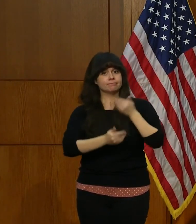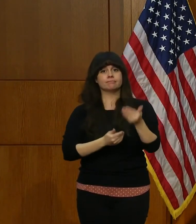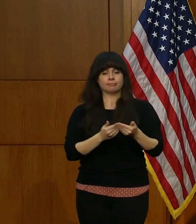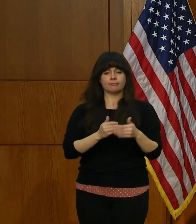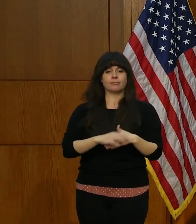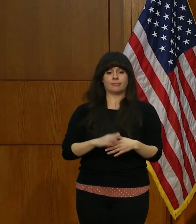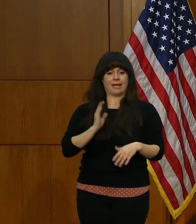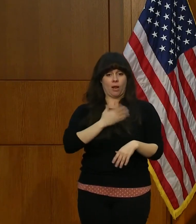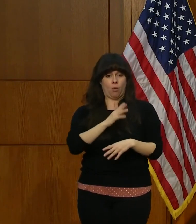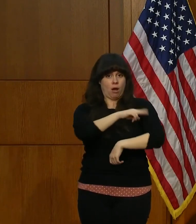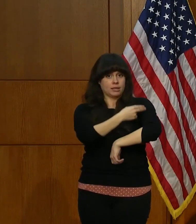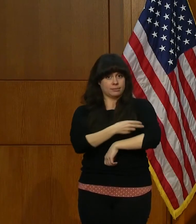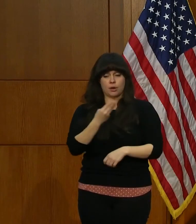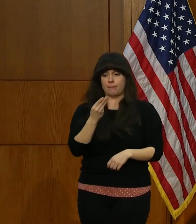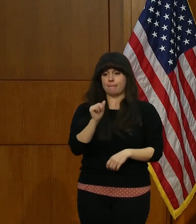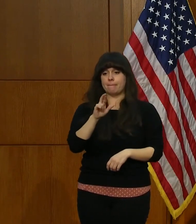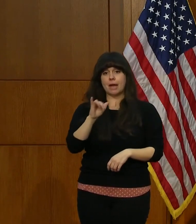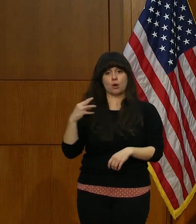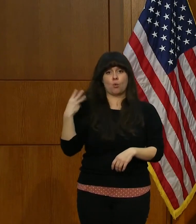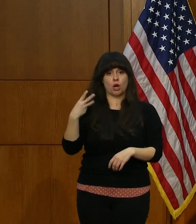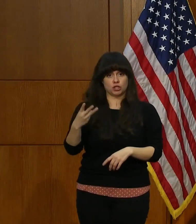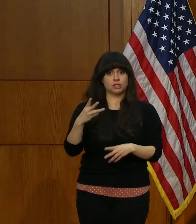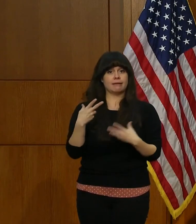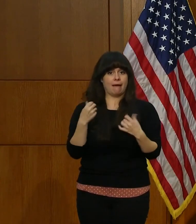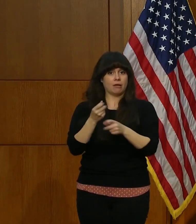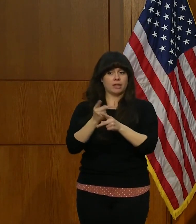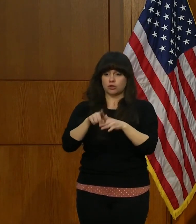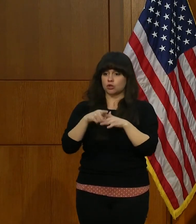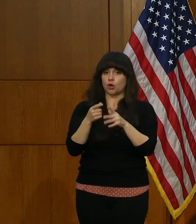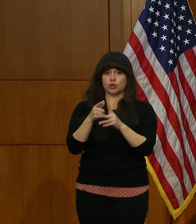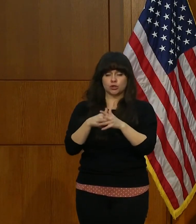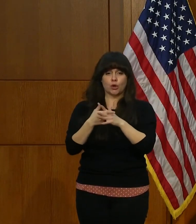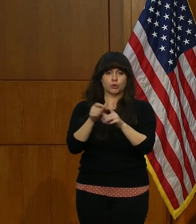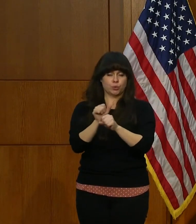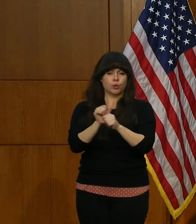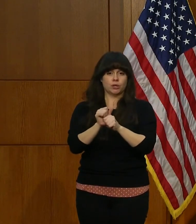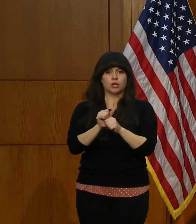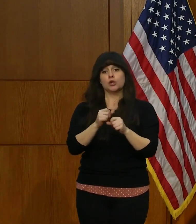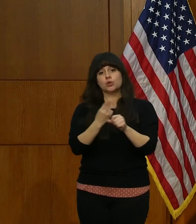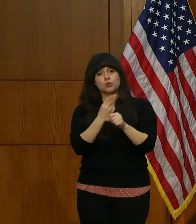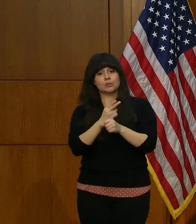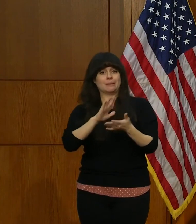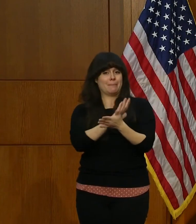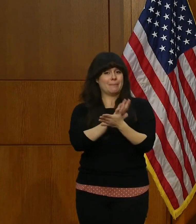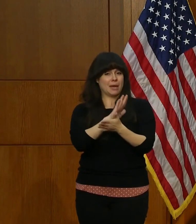GOT TOE WORK AND WE GOT TO WORK AT MARY WASHINGTON HEALTH CARE. WE IMMEDIATELY BEGAN OUR